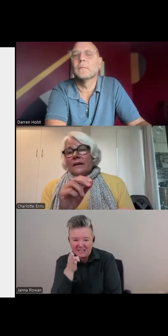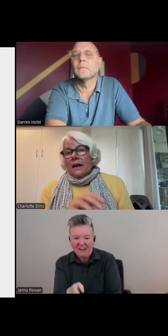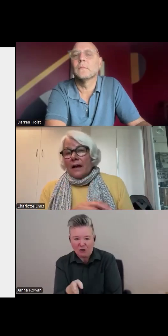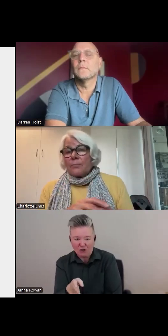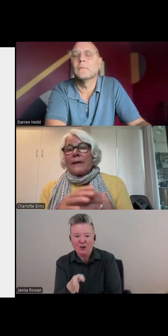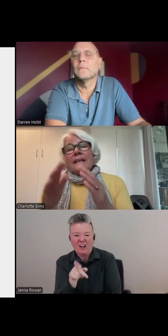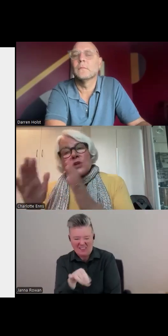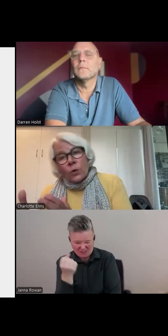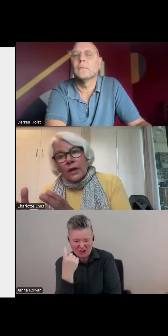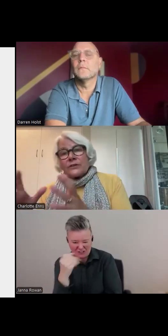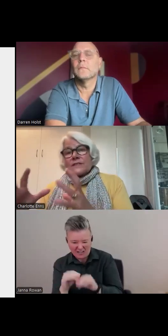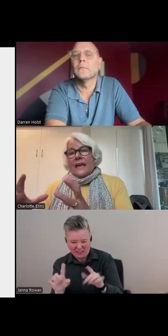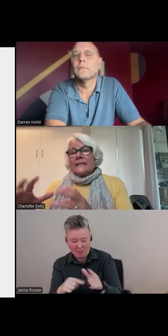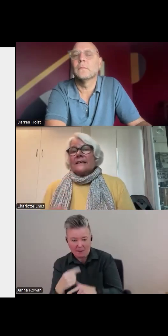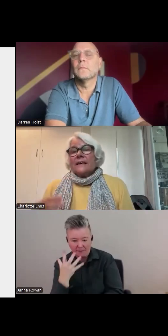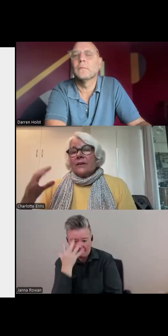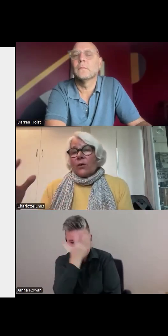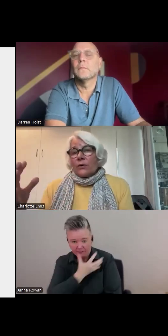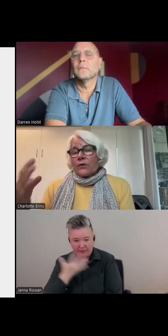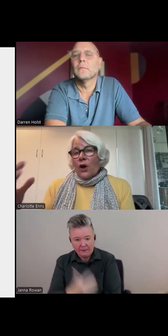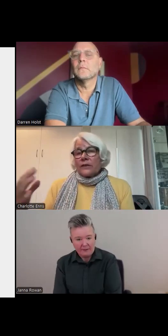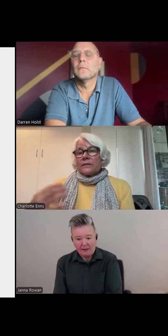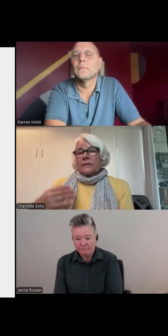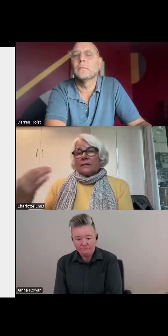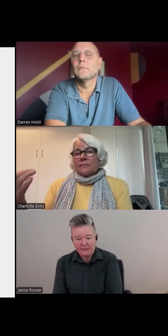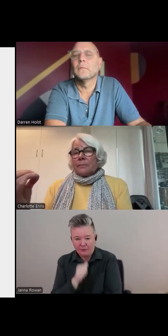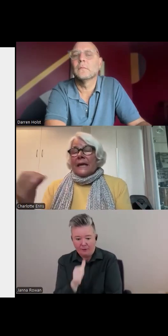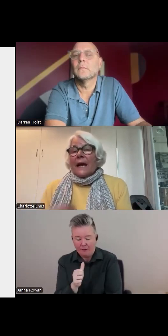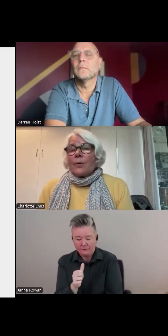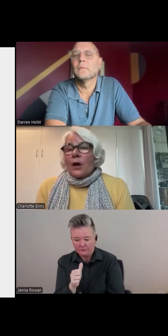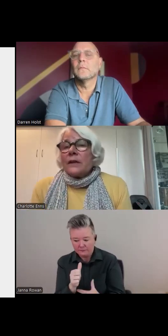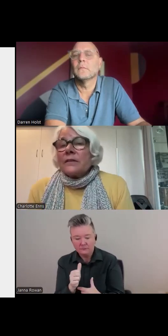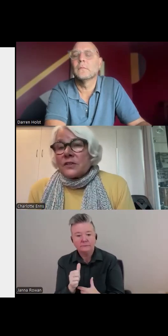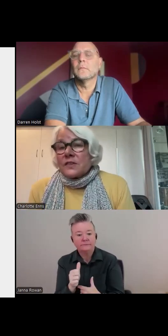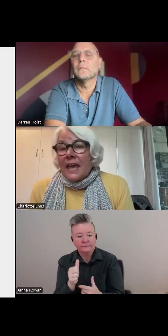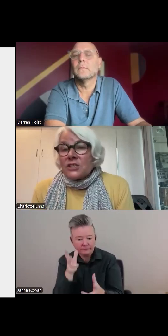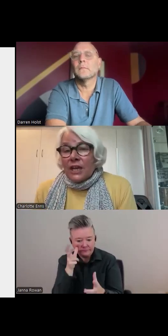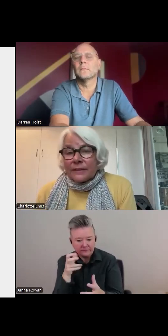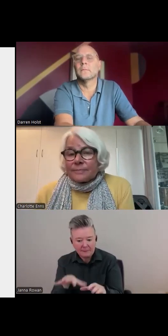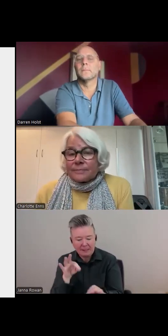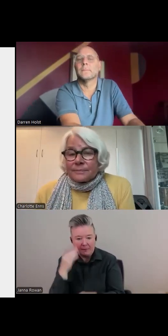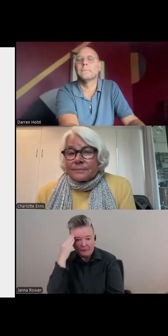the never, the not, but they don't understand or they're not picking up on